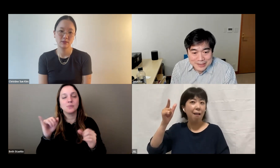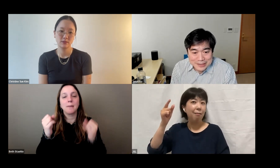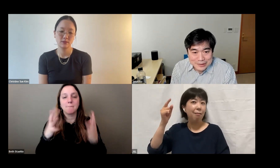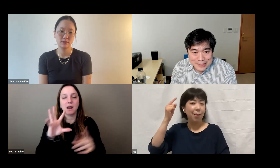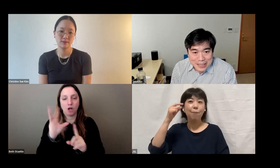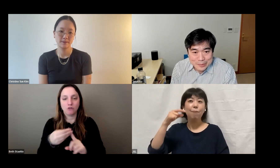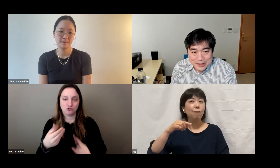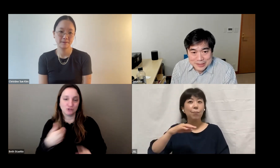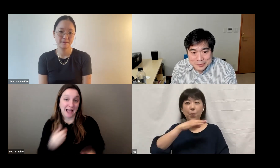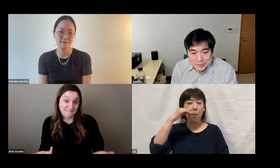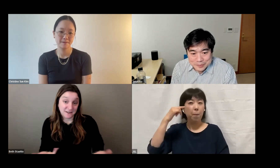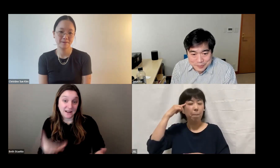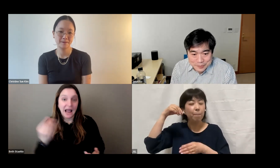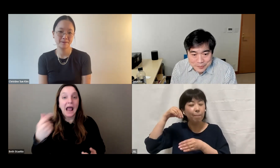still, this ableism.